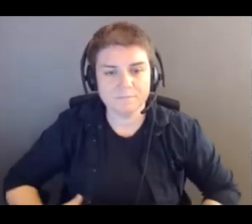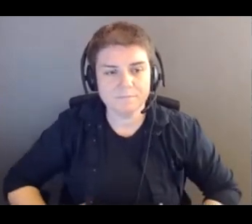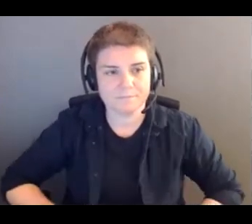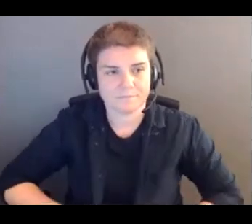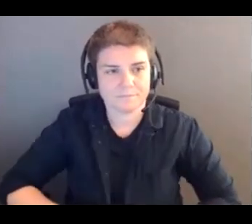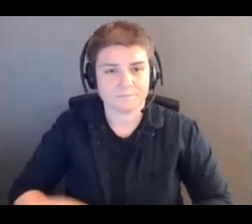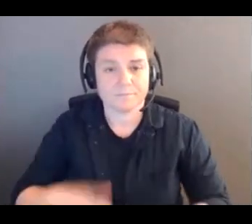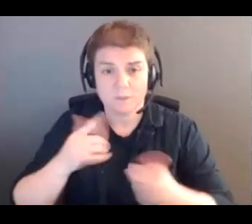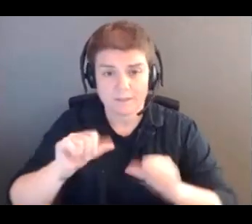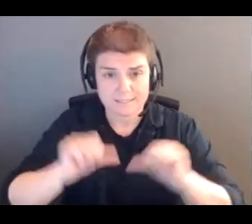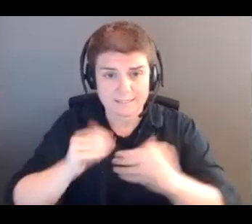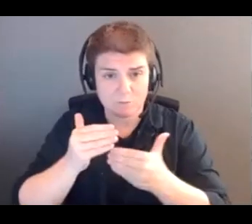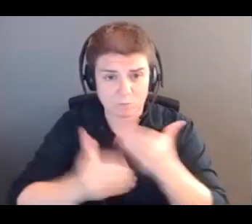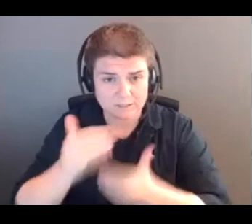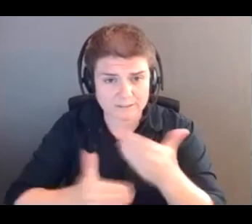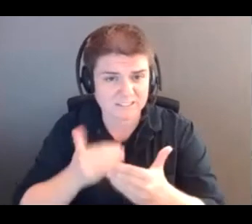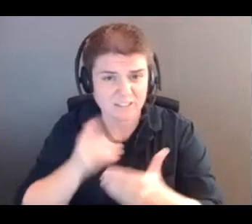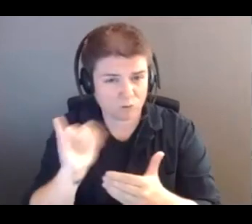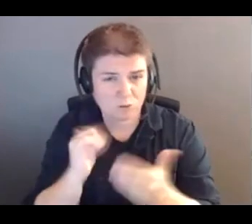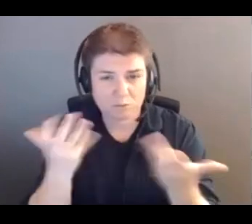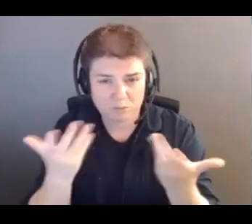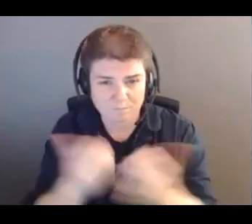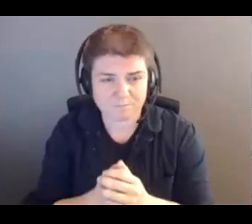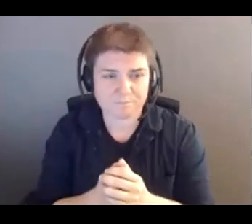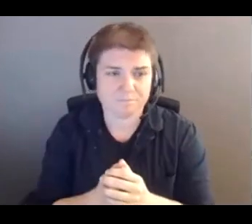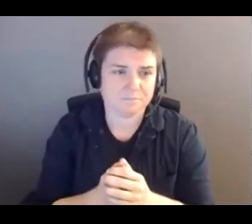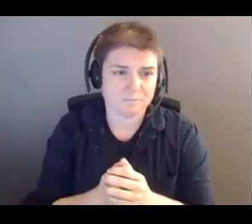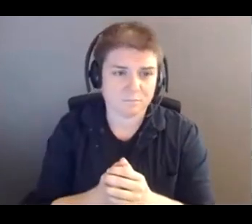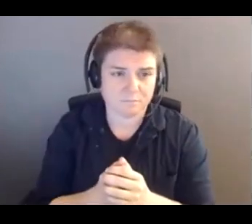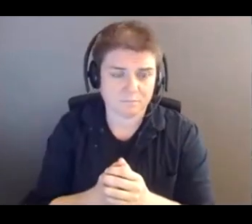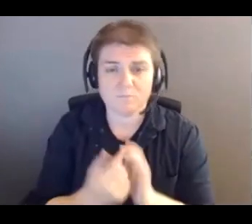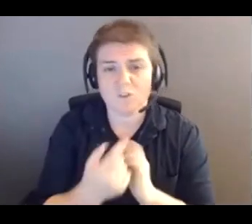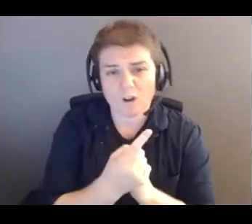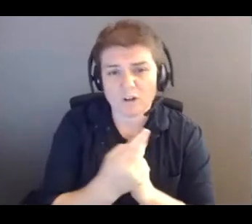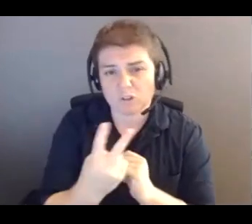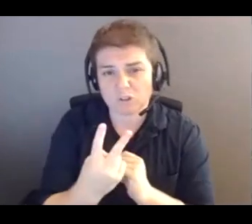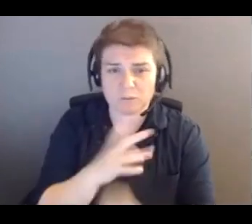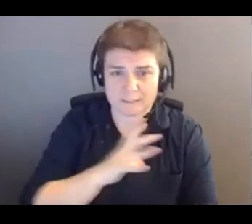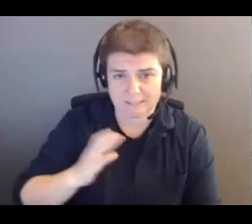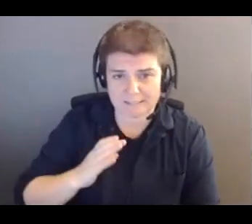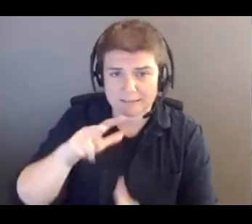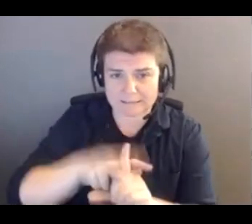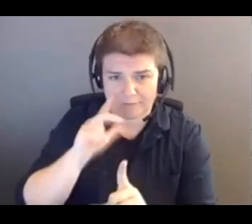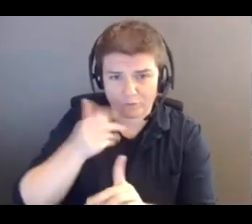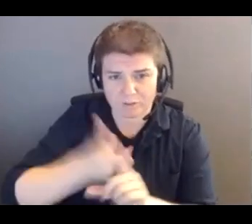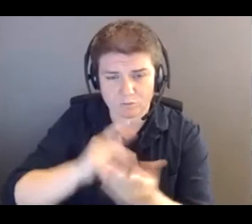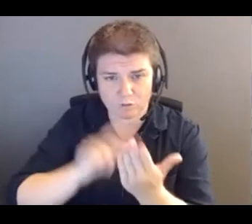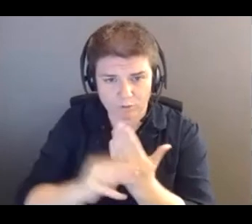There will be one to two assessment committees assigned to each program depending on the